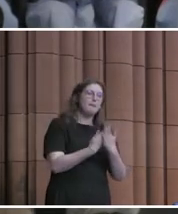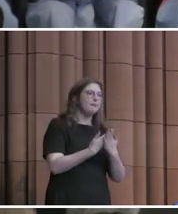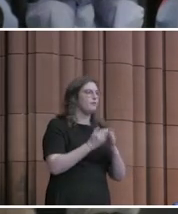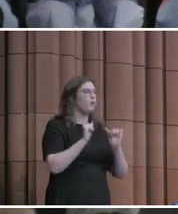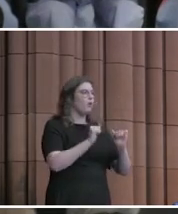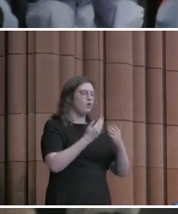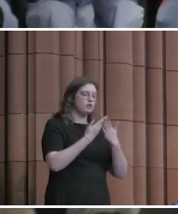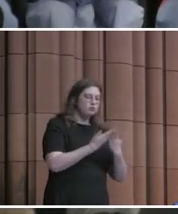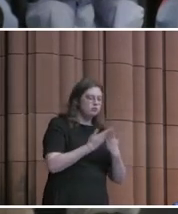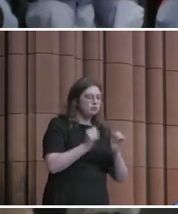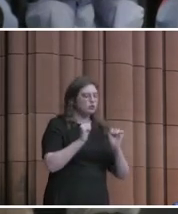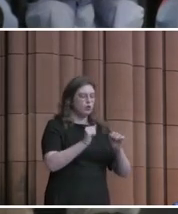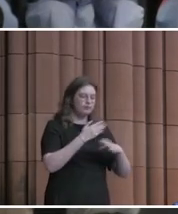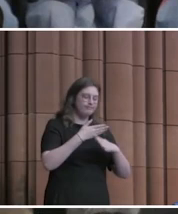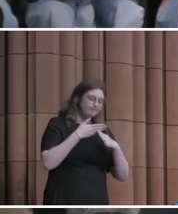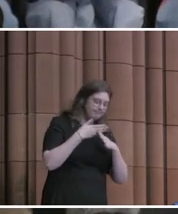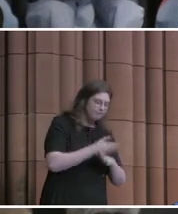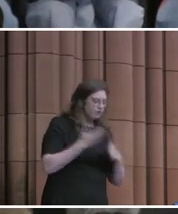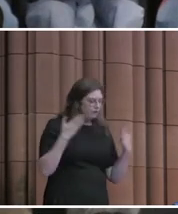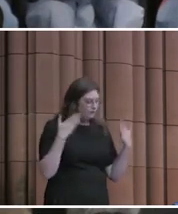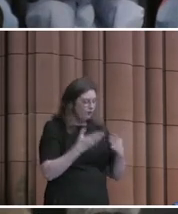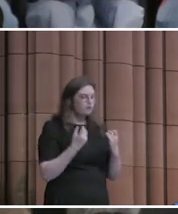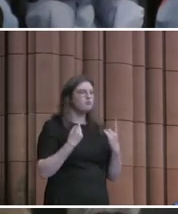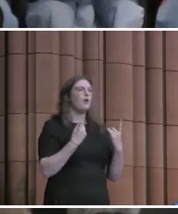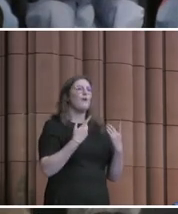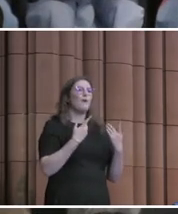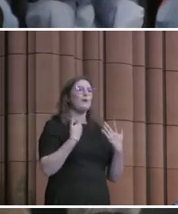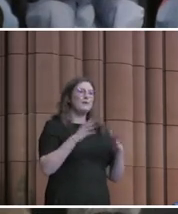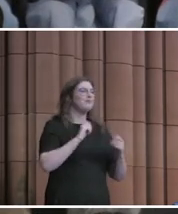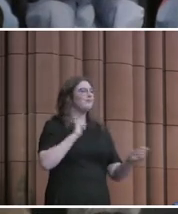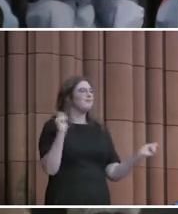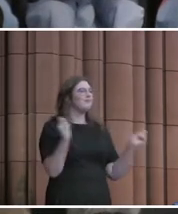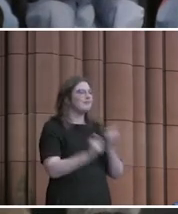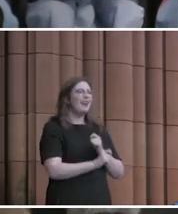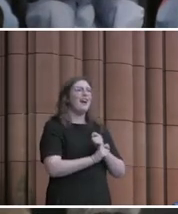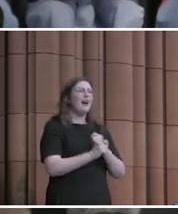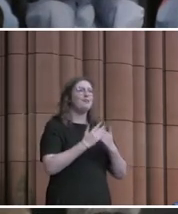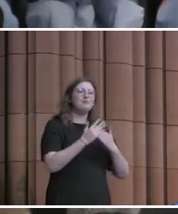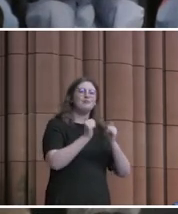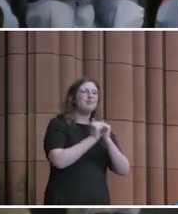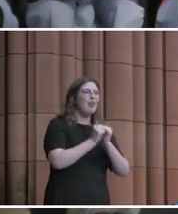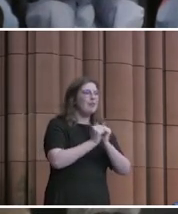that you realise how much that you've changed and how much more valuable you are as an individual.